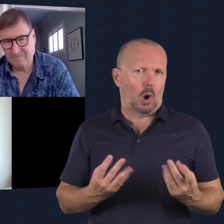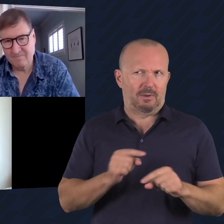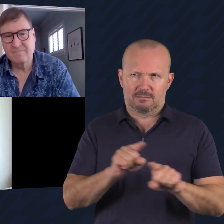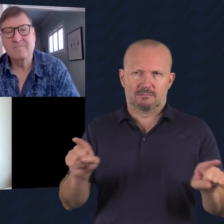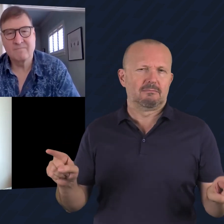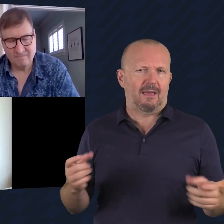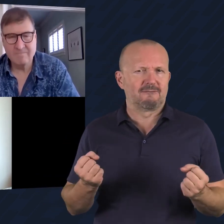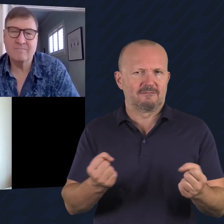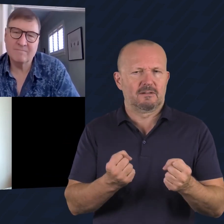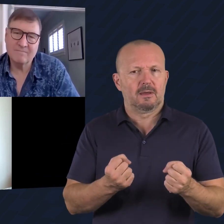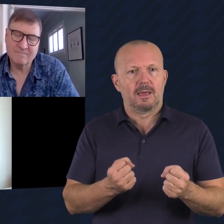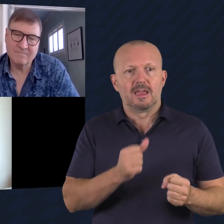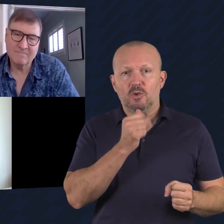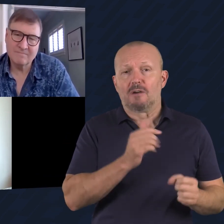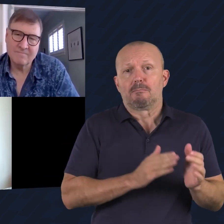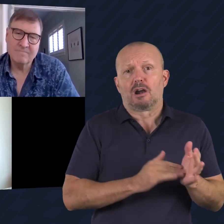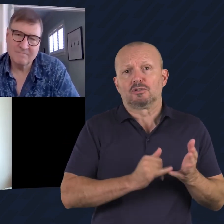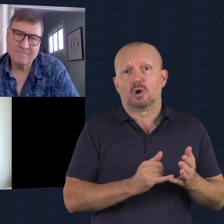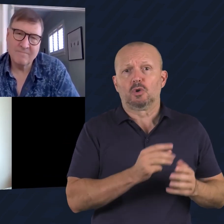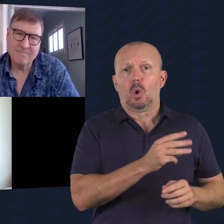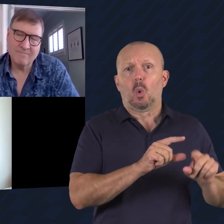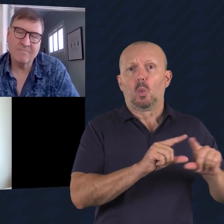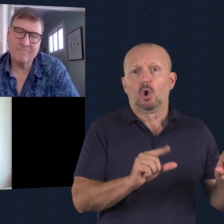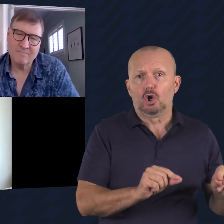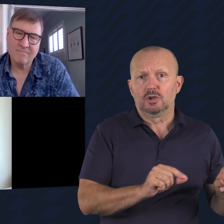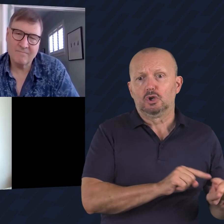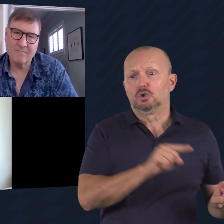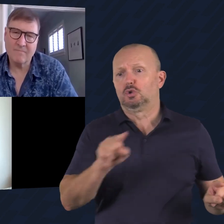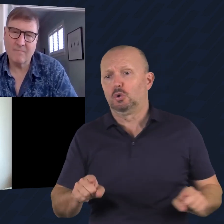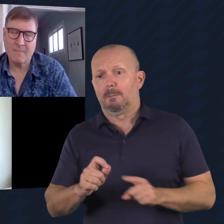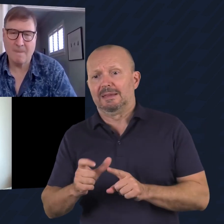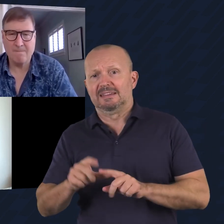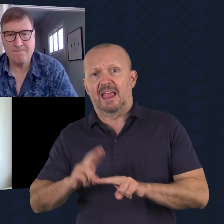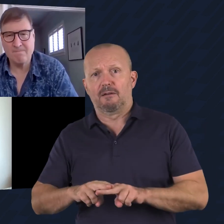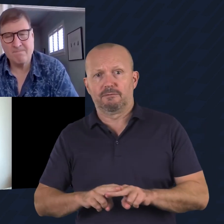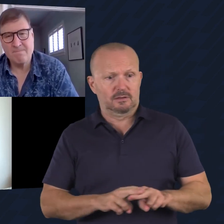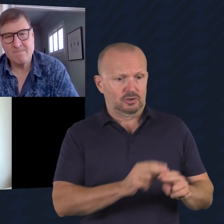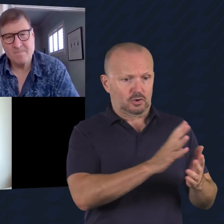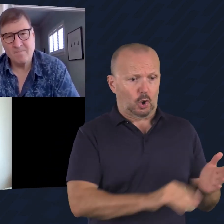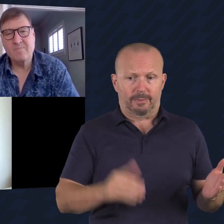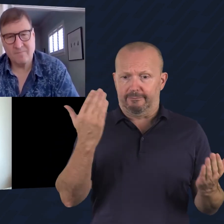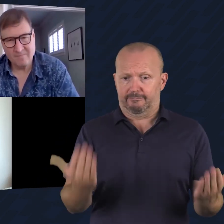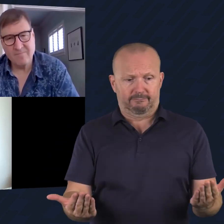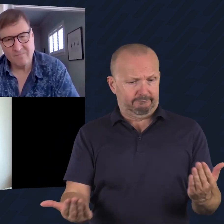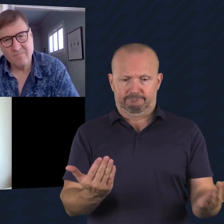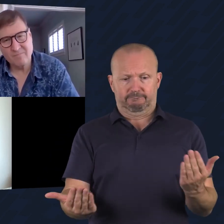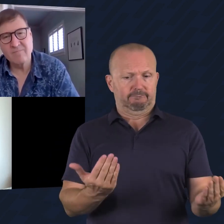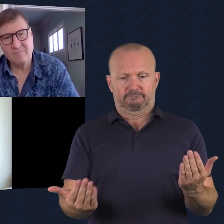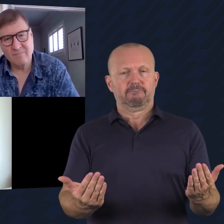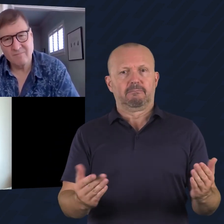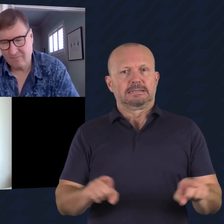formats is quite a common thing in digital preservation. But if you're migrating, for example, a Microsoft Word document into a PDF or another format,